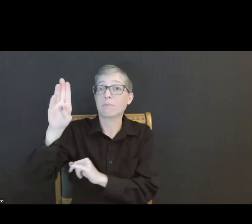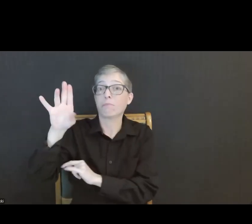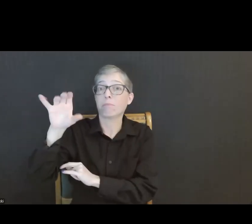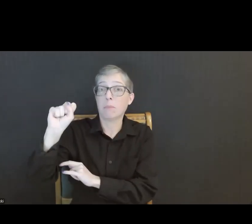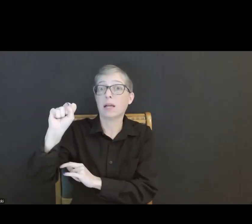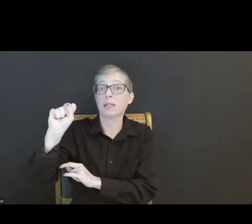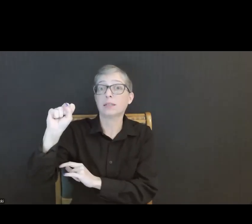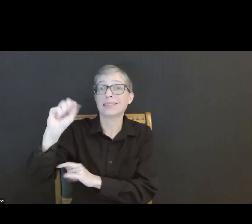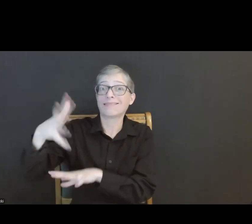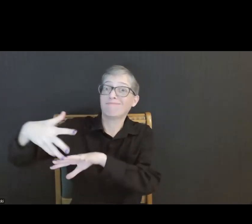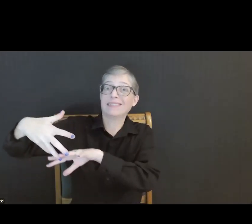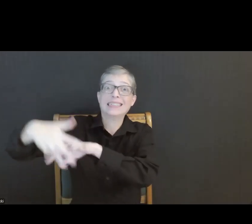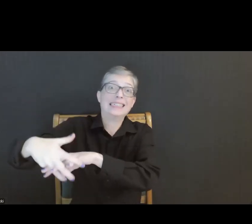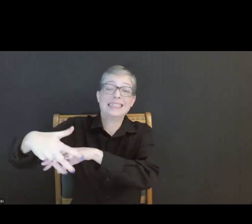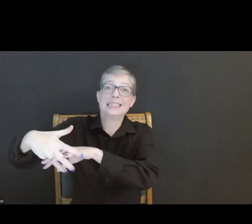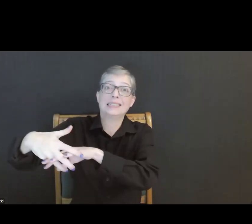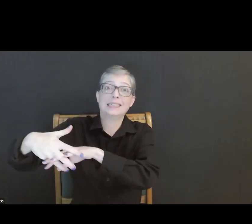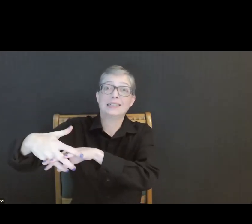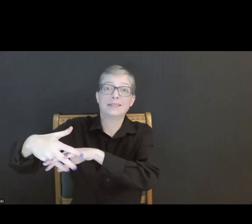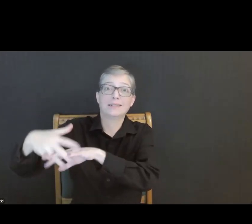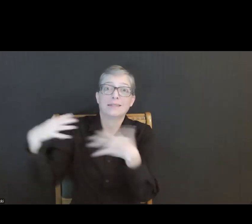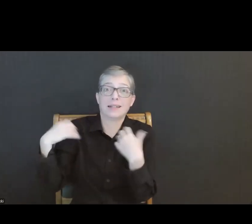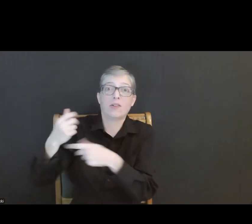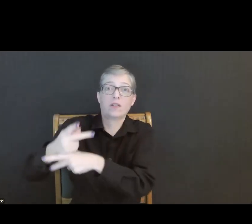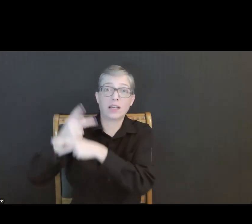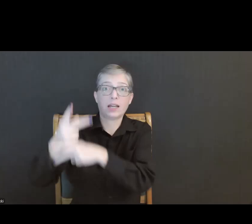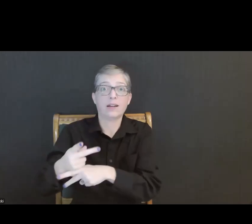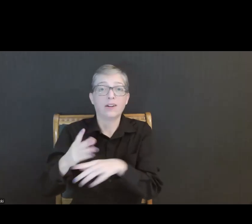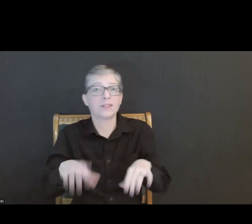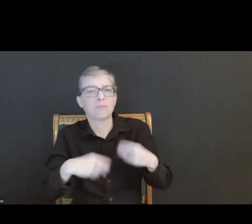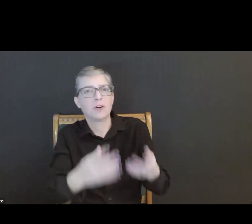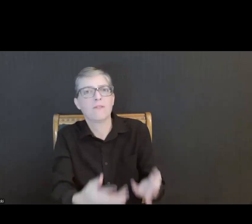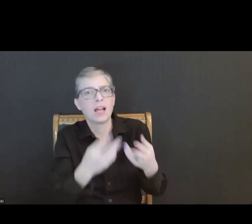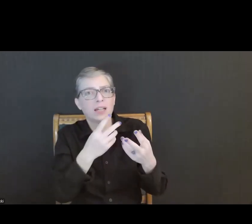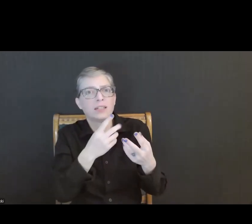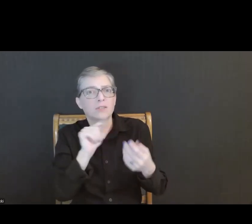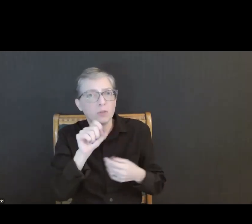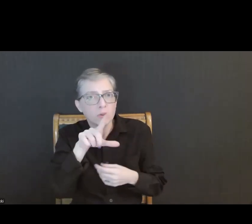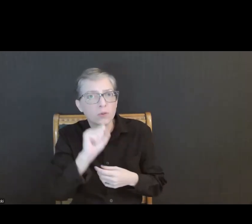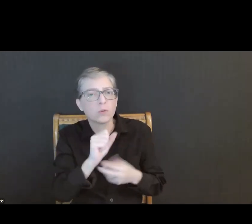equip employees with the correct tools to recognize and combat these biases in their